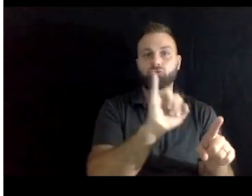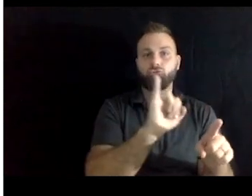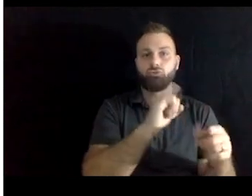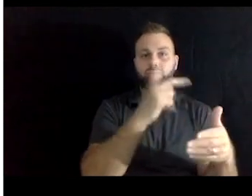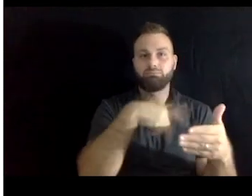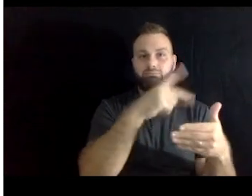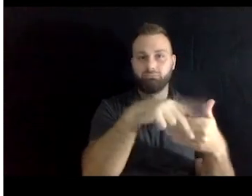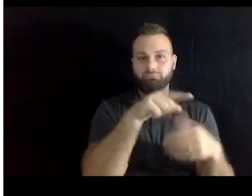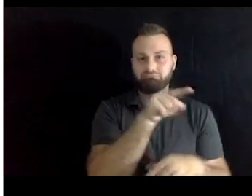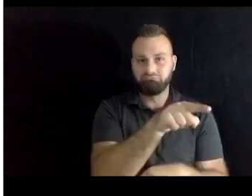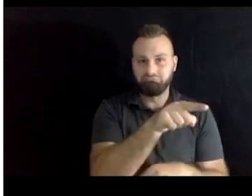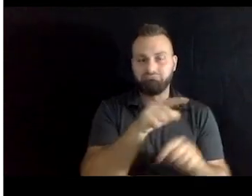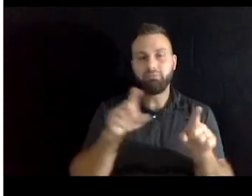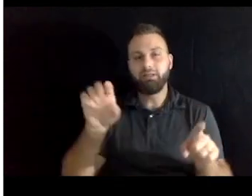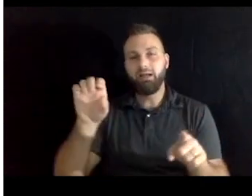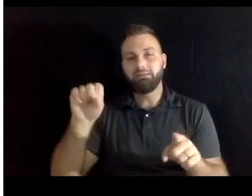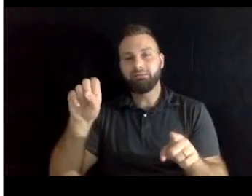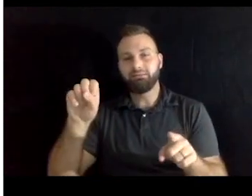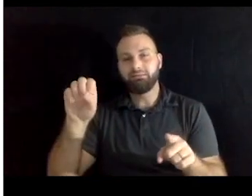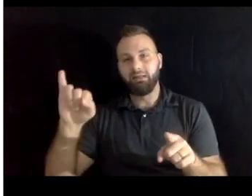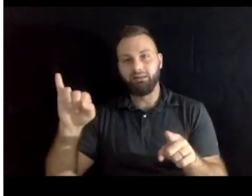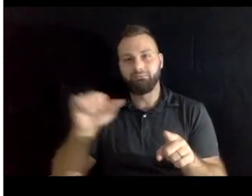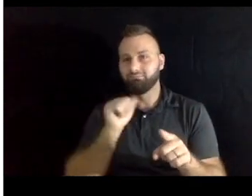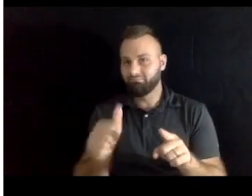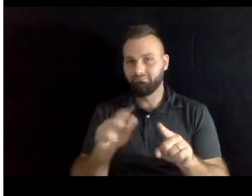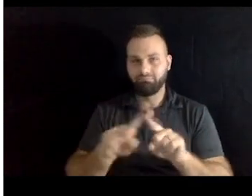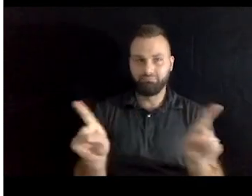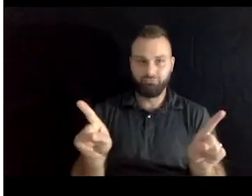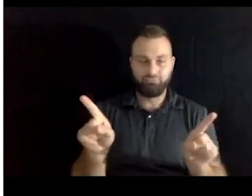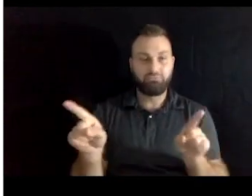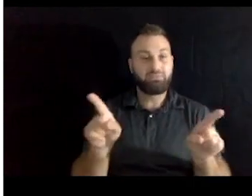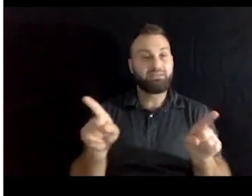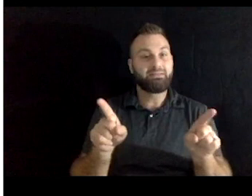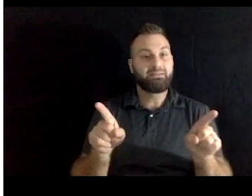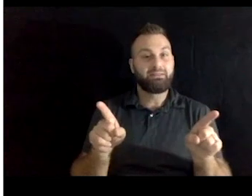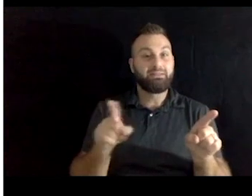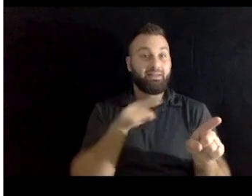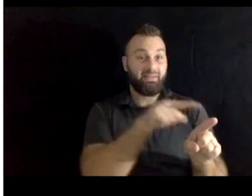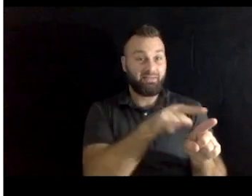Monies are paid into a trust fund and benefits are paid out of the trust fund.